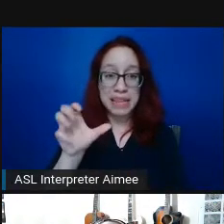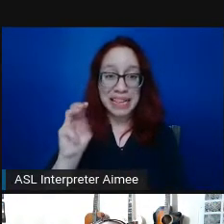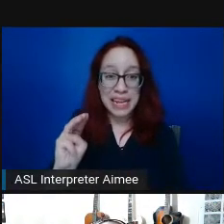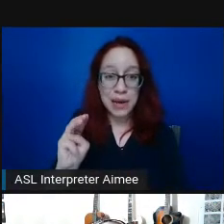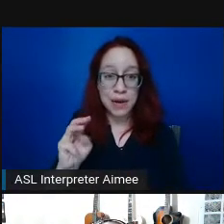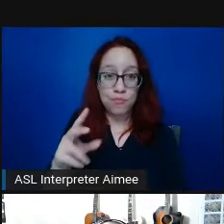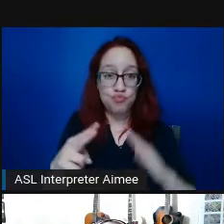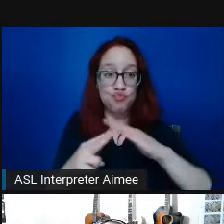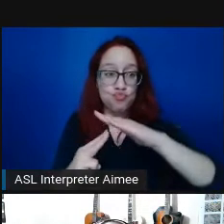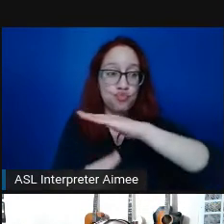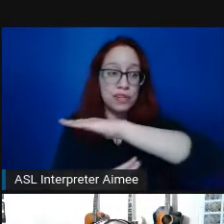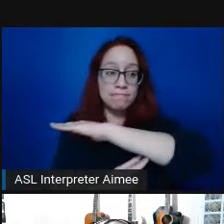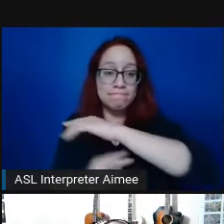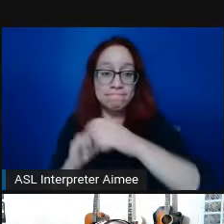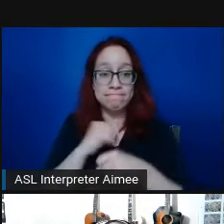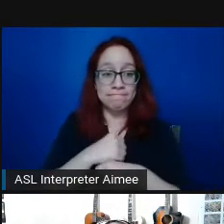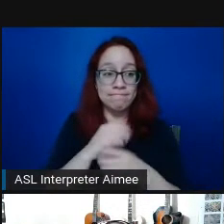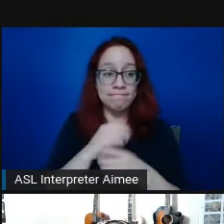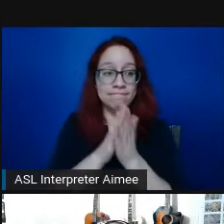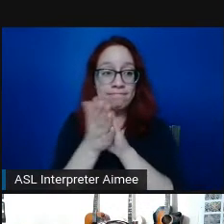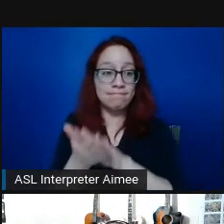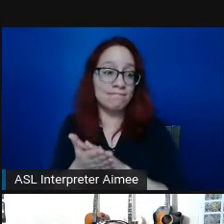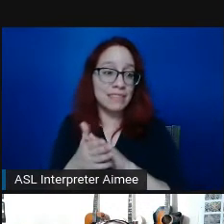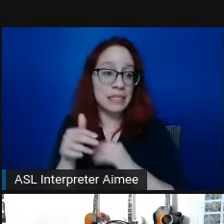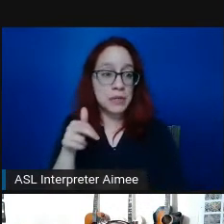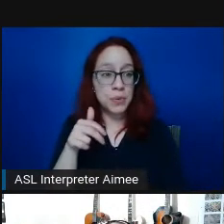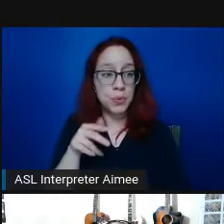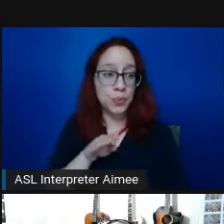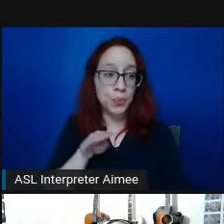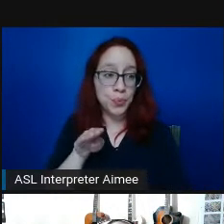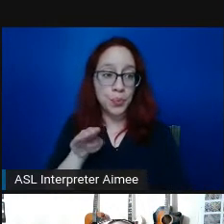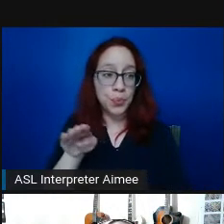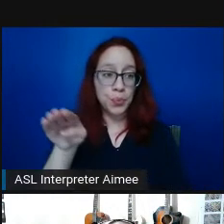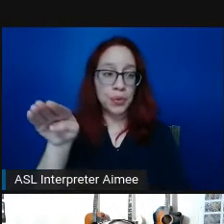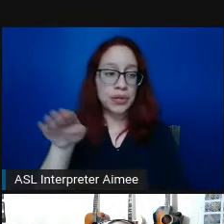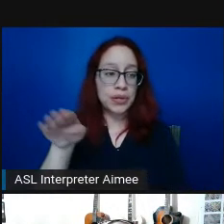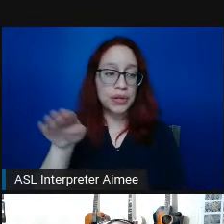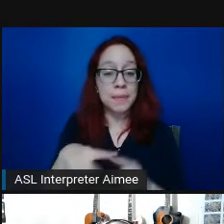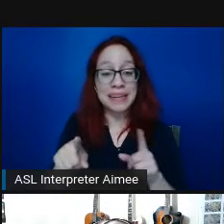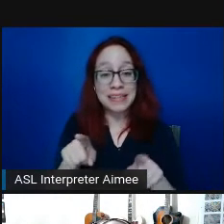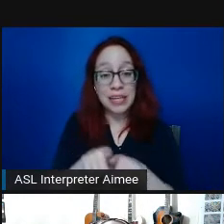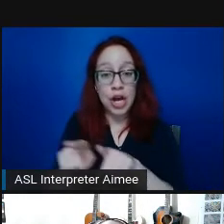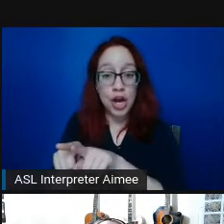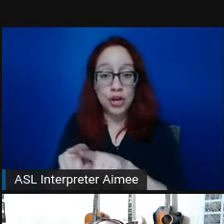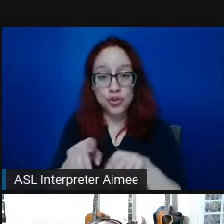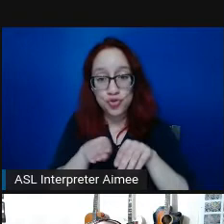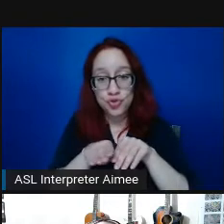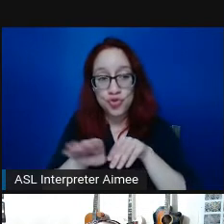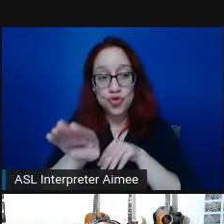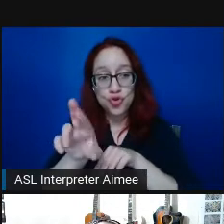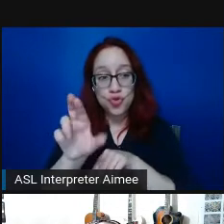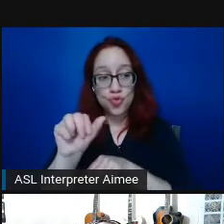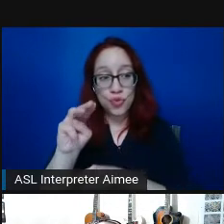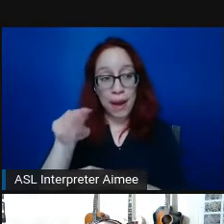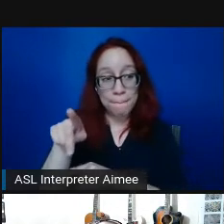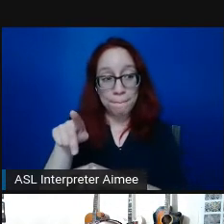it was turned into like a gentle staircase, but they also put in this ramp that you can see crossing the photograph.